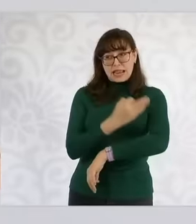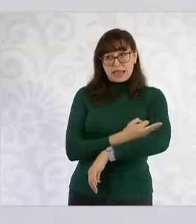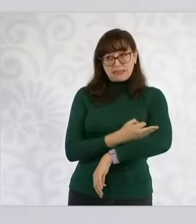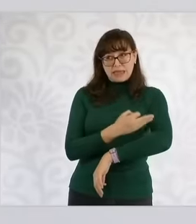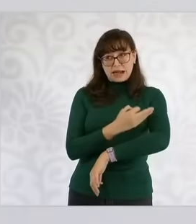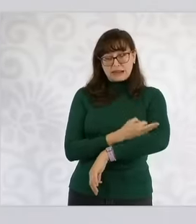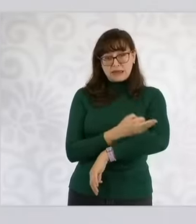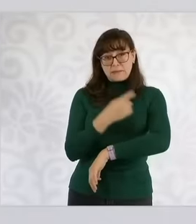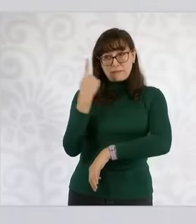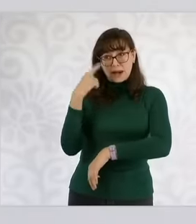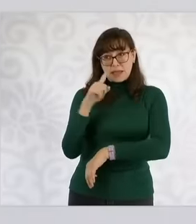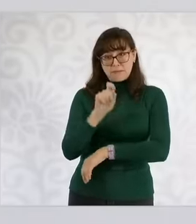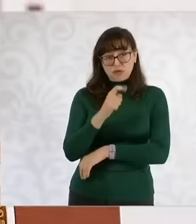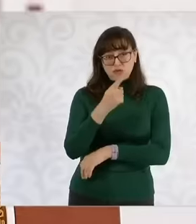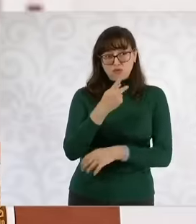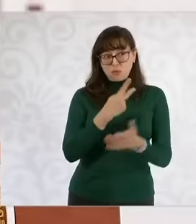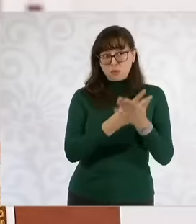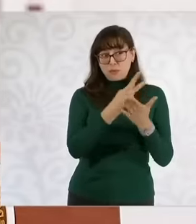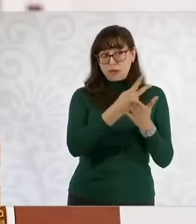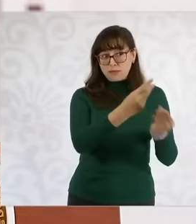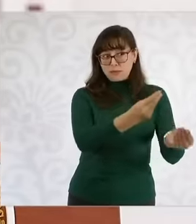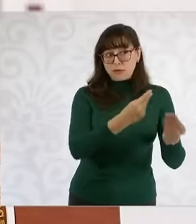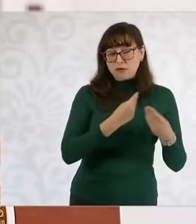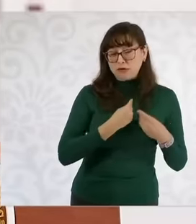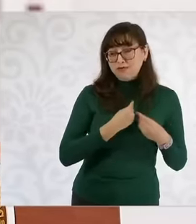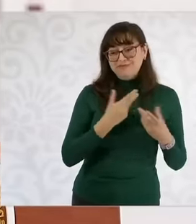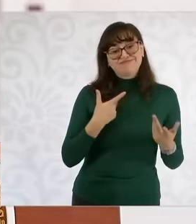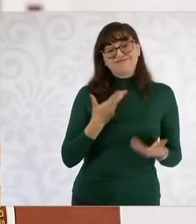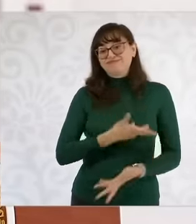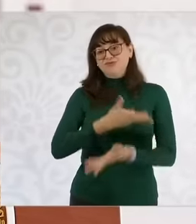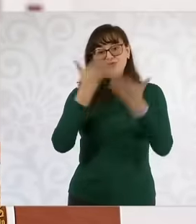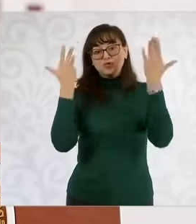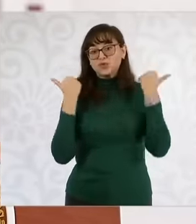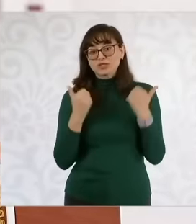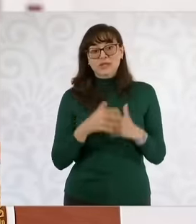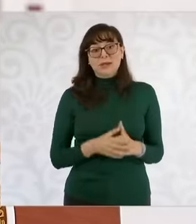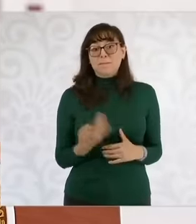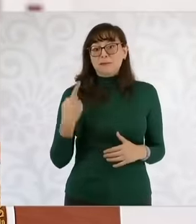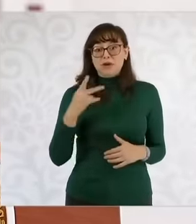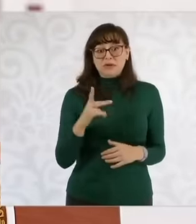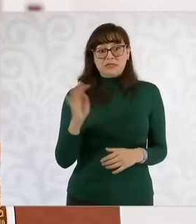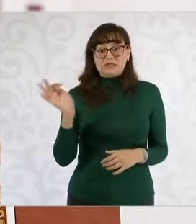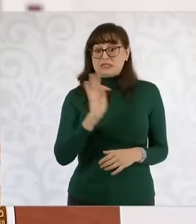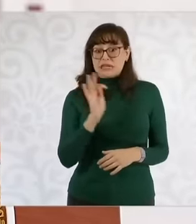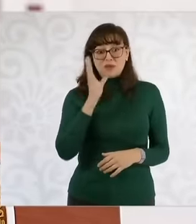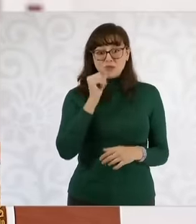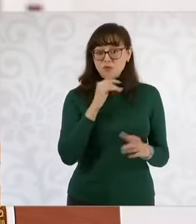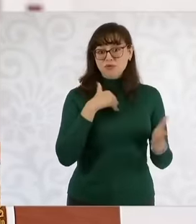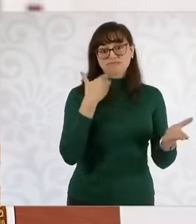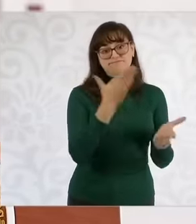I can go on the 21st but we will be sending someone on our behalf to thank you and